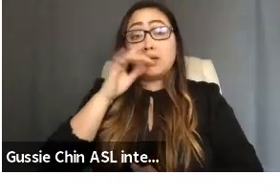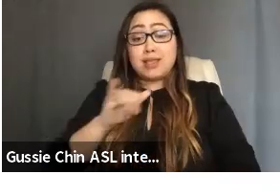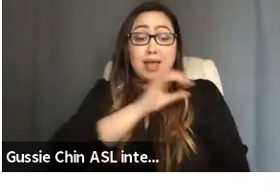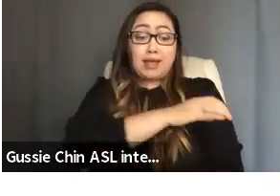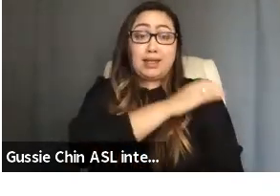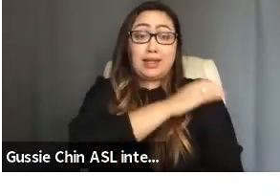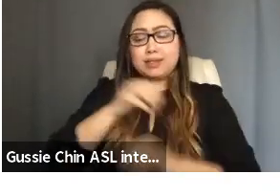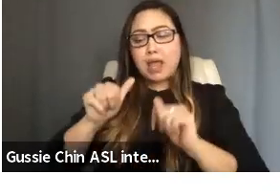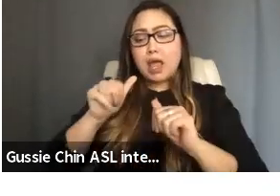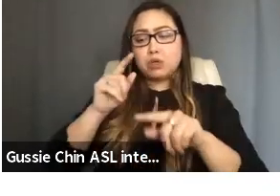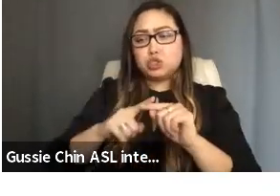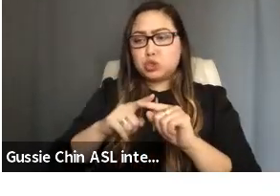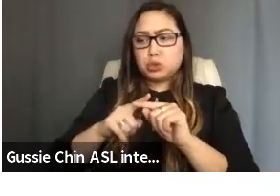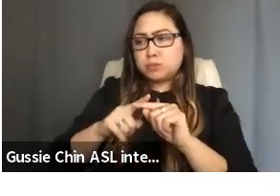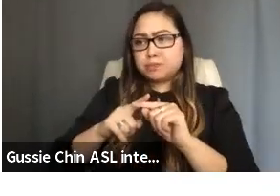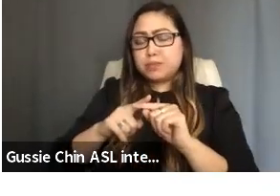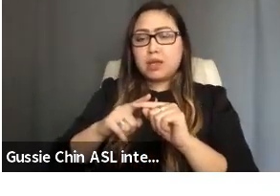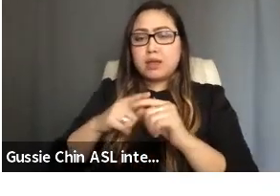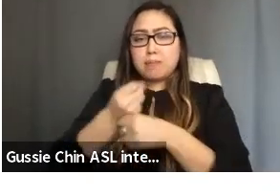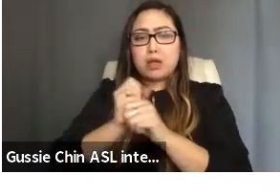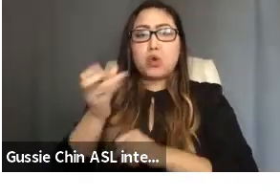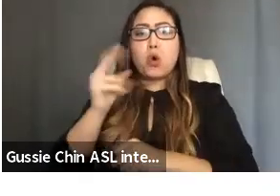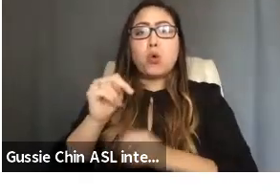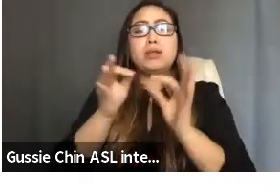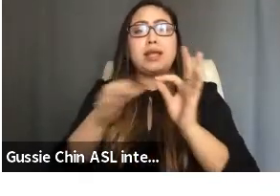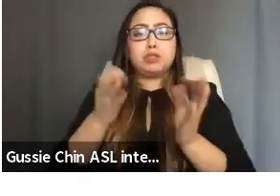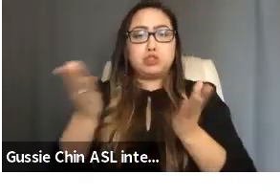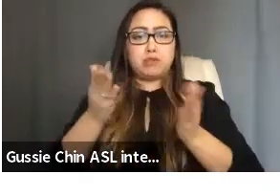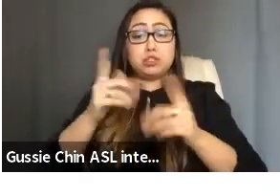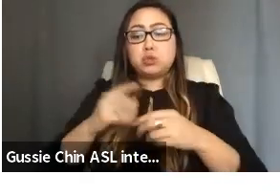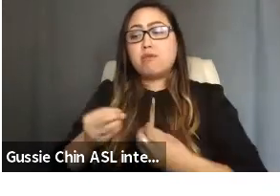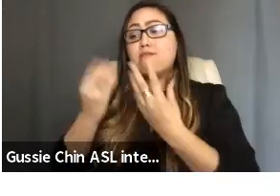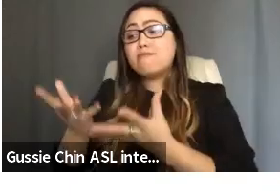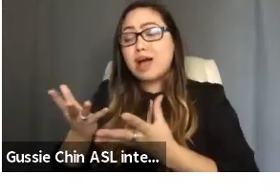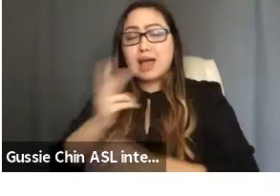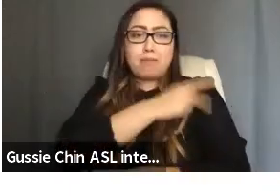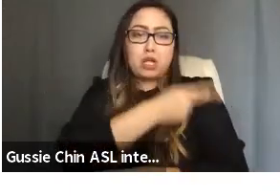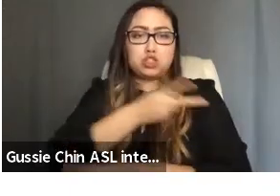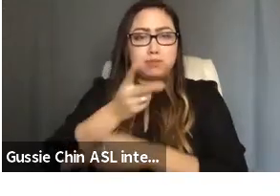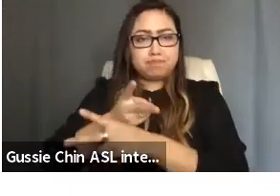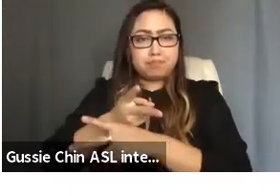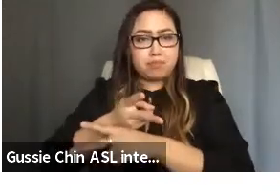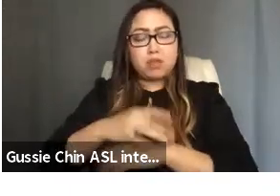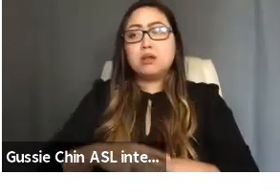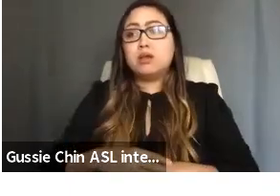its own language services to provide the patient care onsite, but the communication need of that